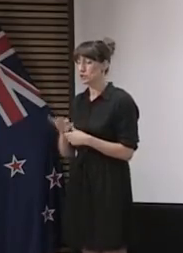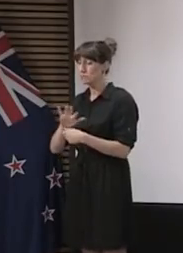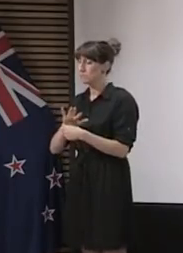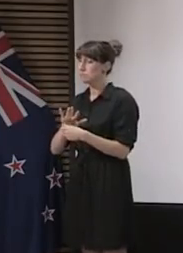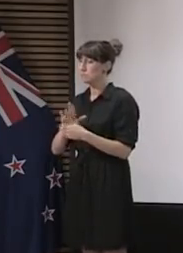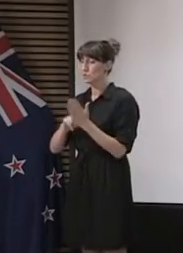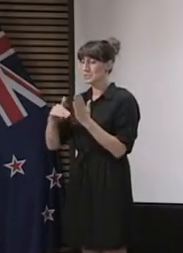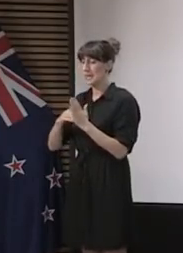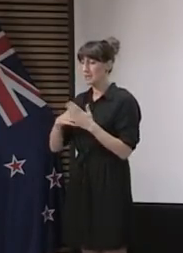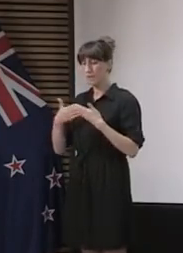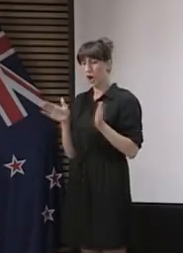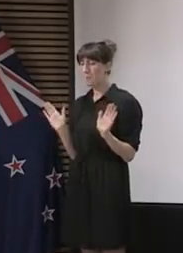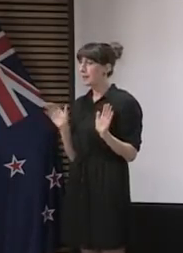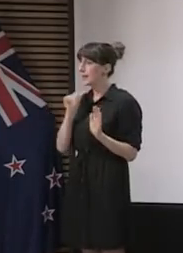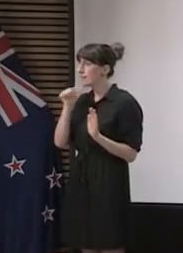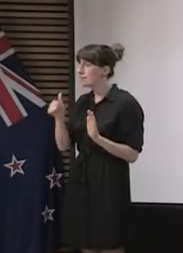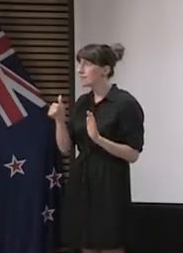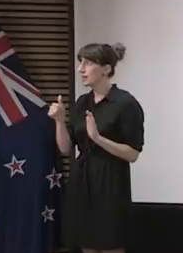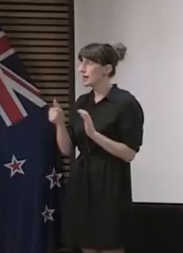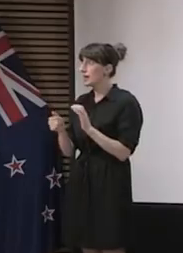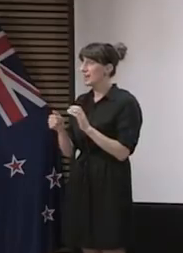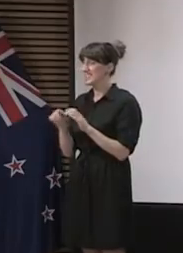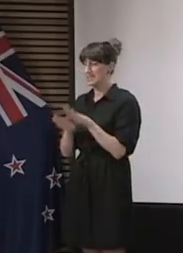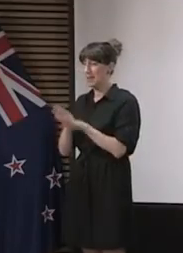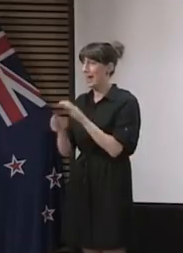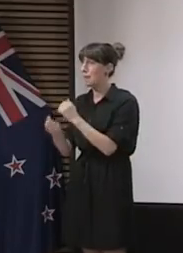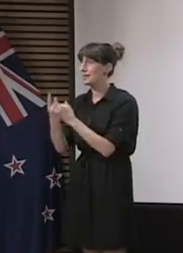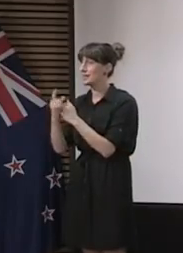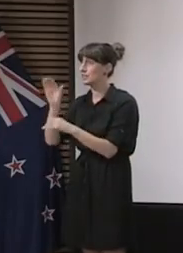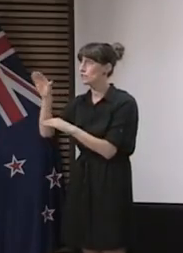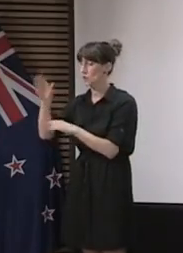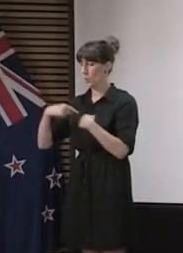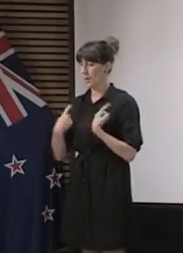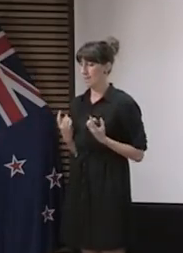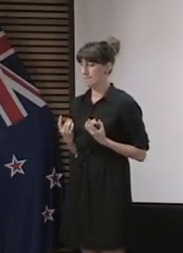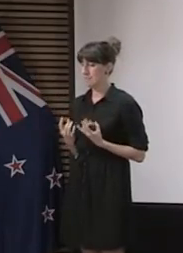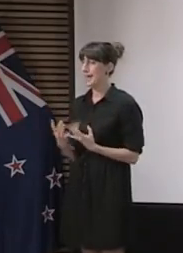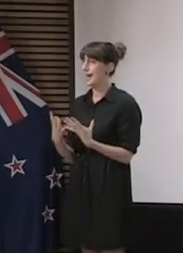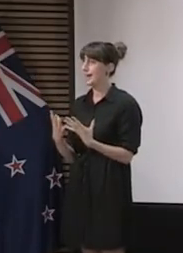surethat if there is somethinglike this in the future, wehave the best response as aglobe that we possibly could.